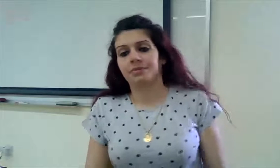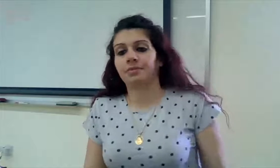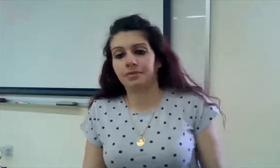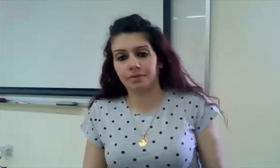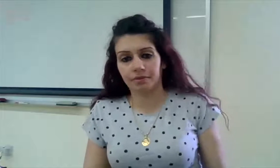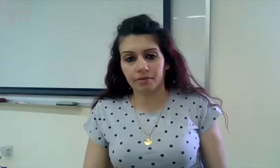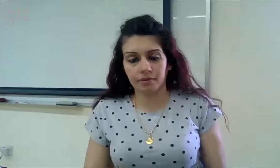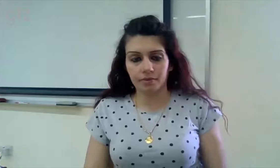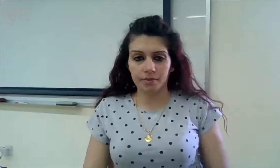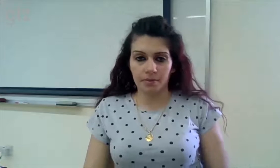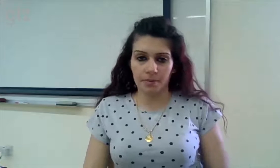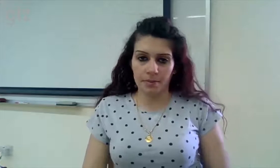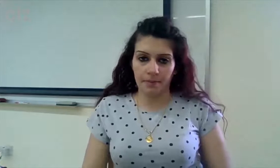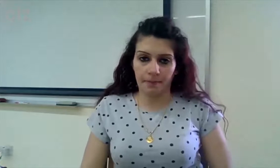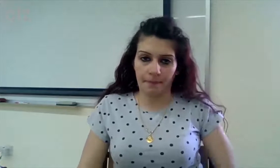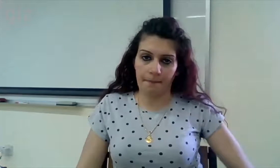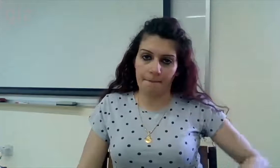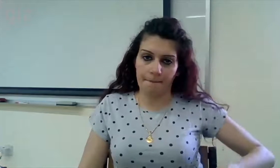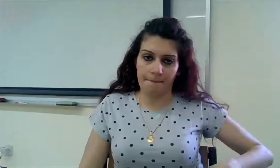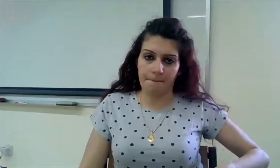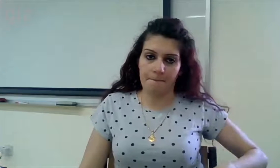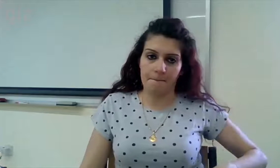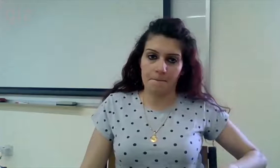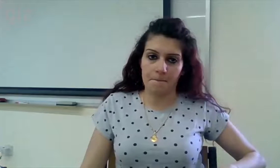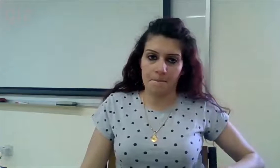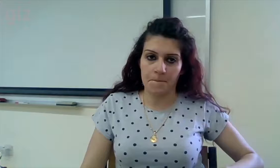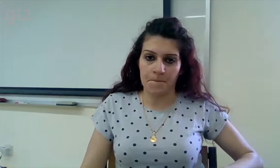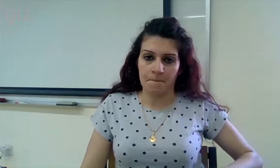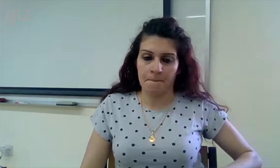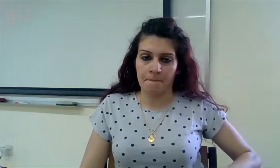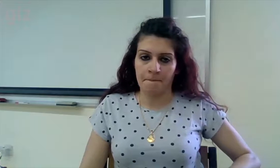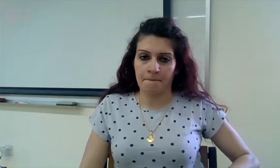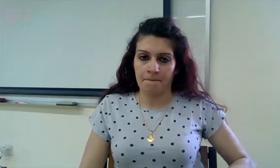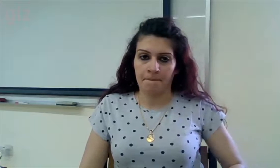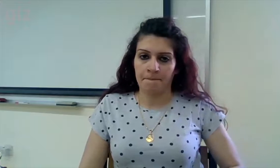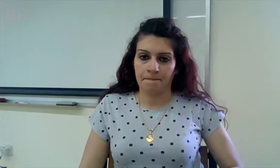we managed to have weekly statistics and numbers yet what I wish to highlight